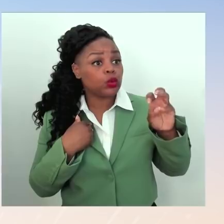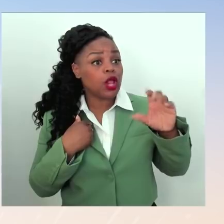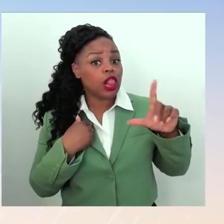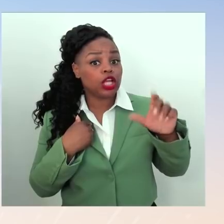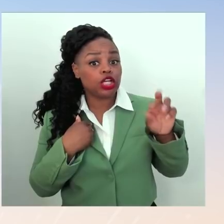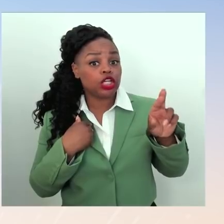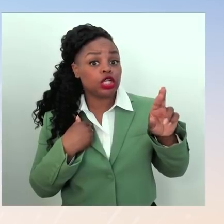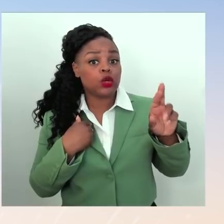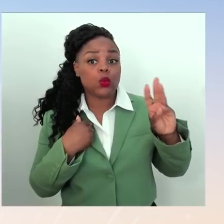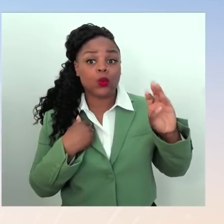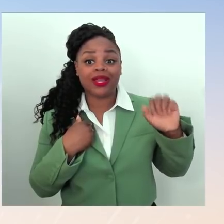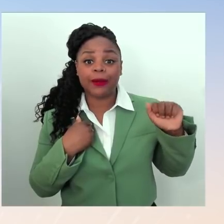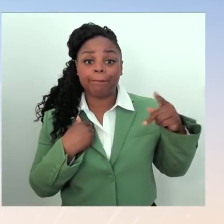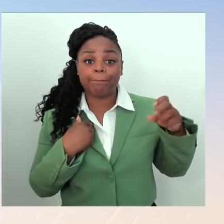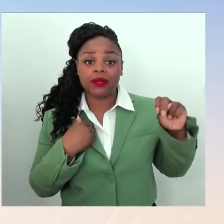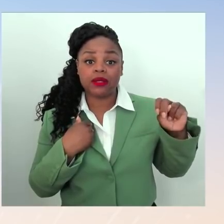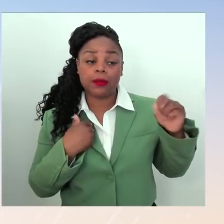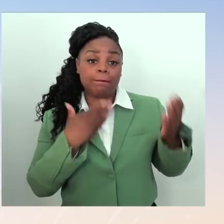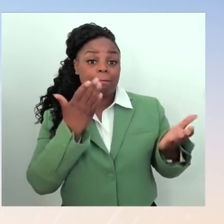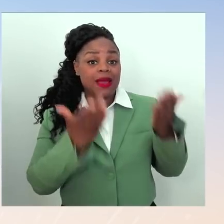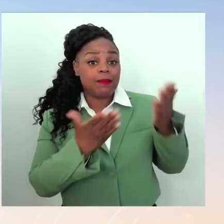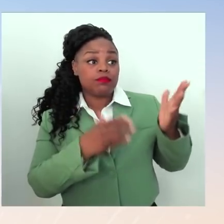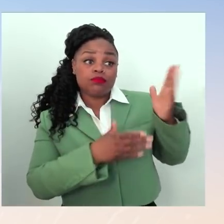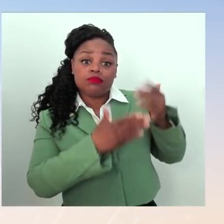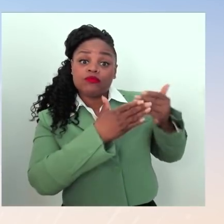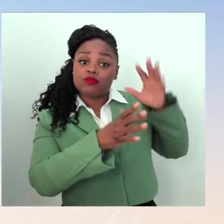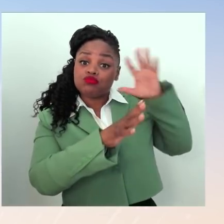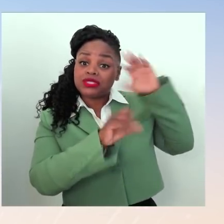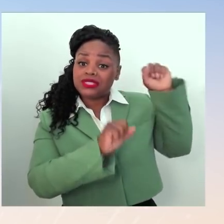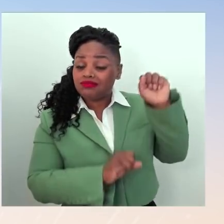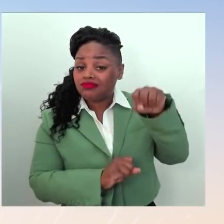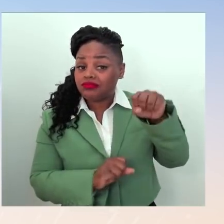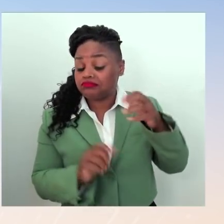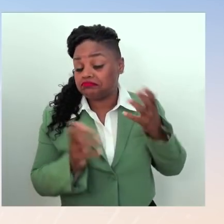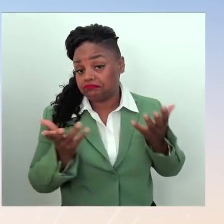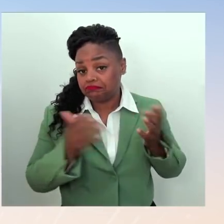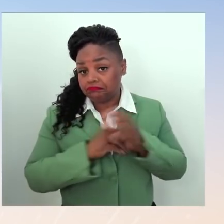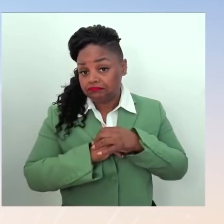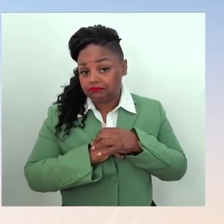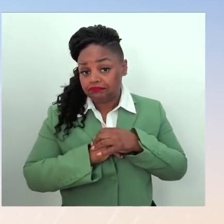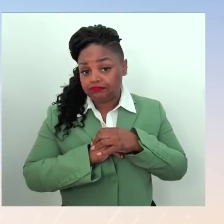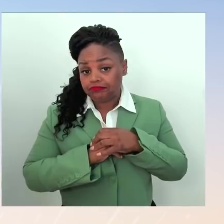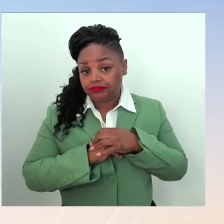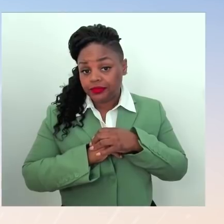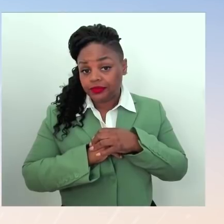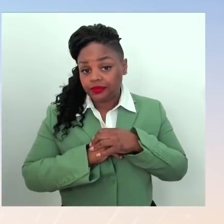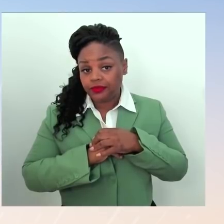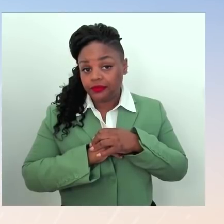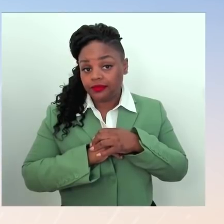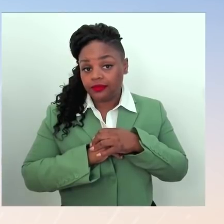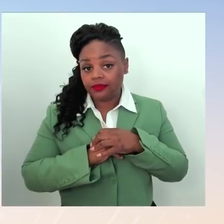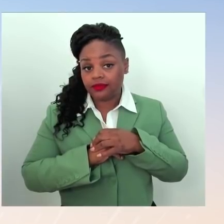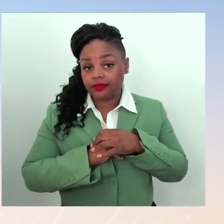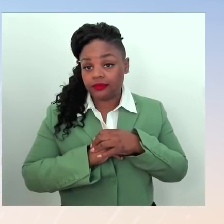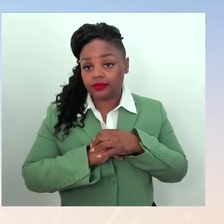President Zelenskyy spoke with ABC today. He says that he's had a longstanding request in with allies to access these Soviet-era fighter jets.